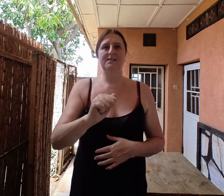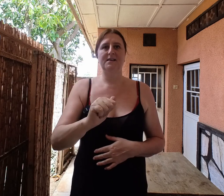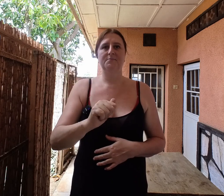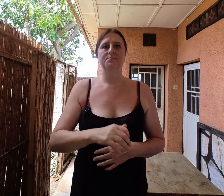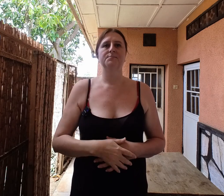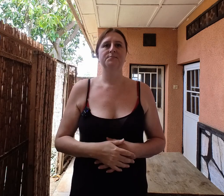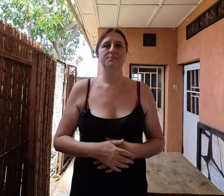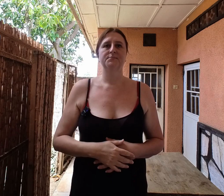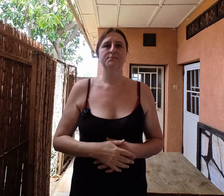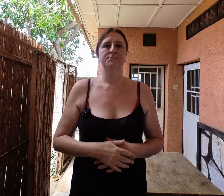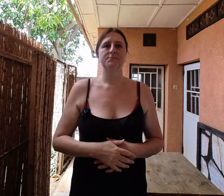India.